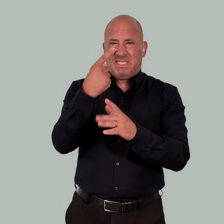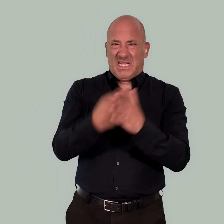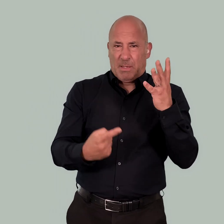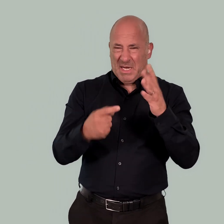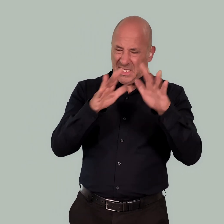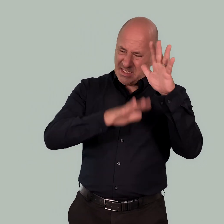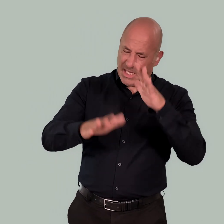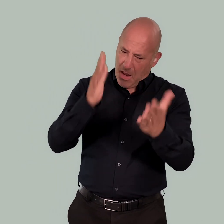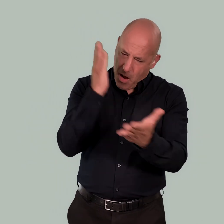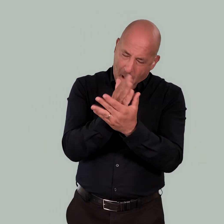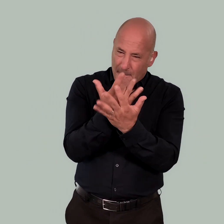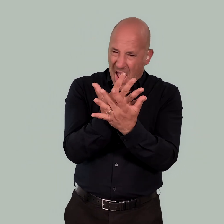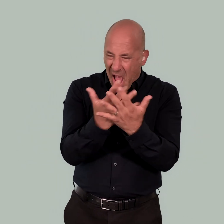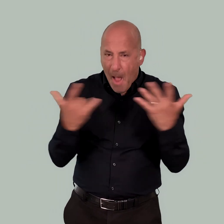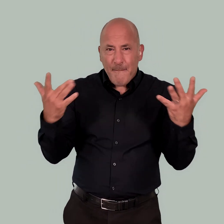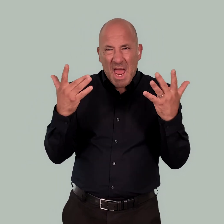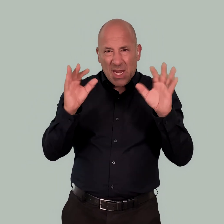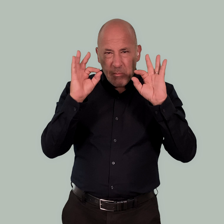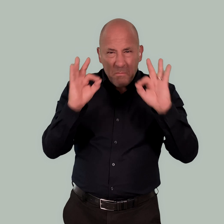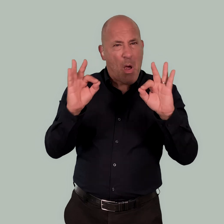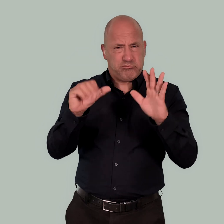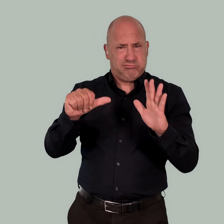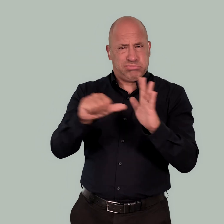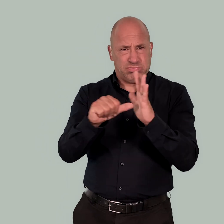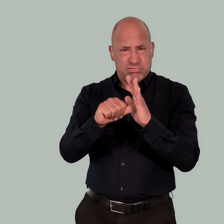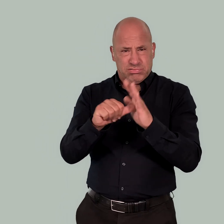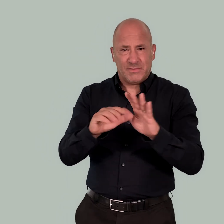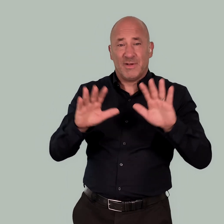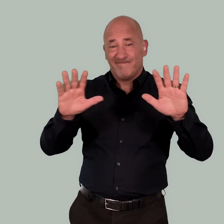a definitive level of disability in the population,